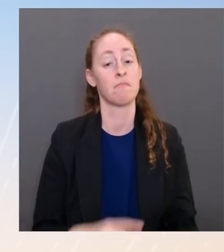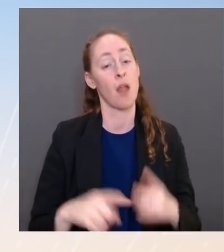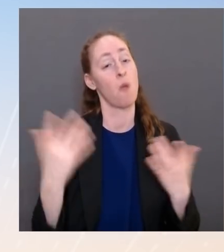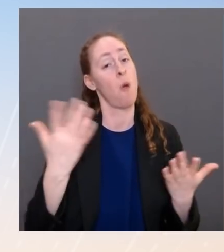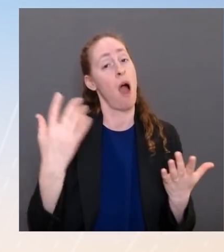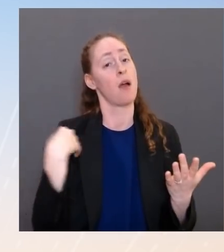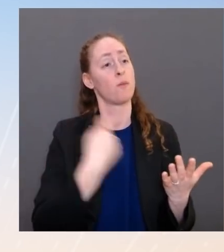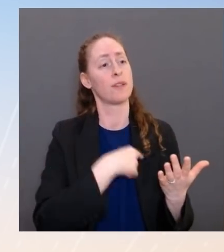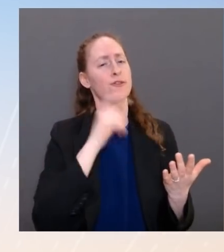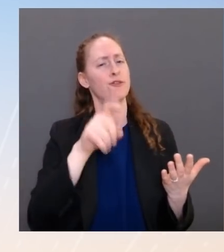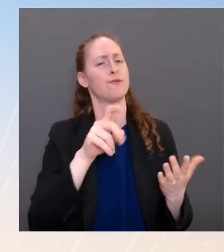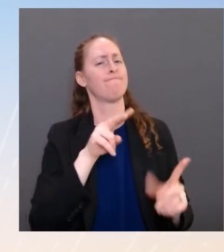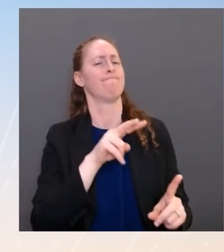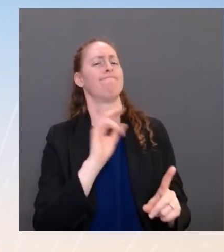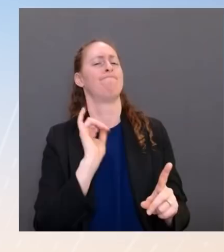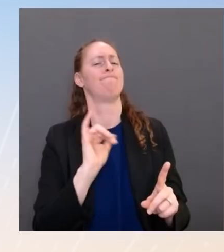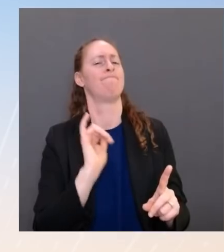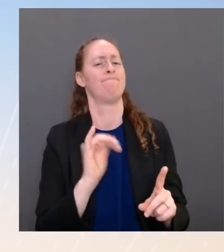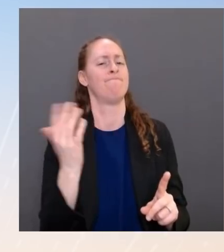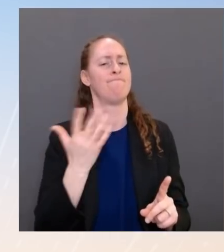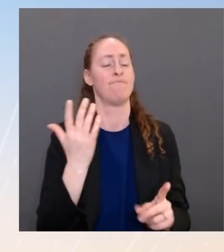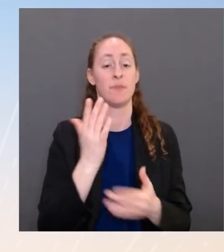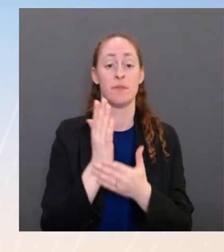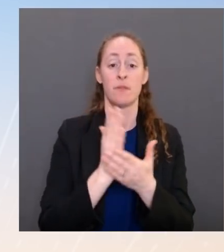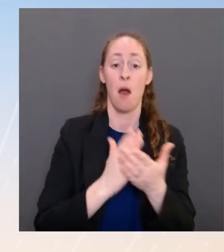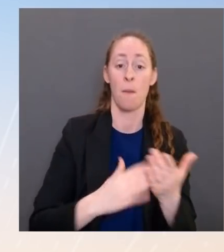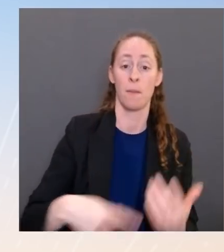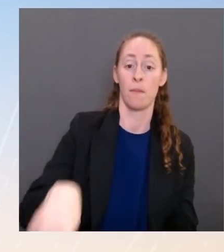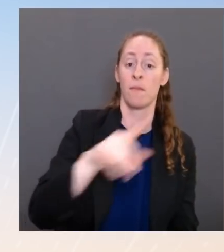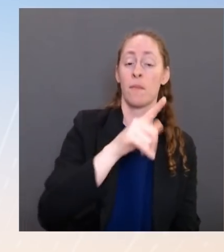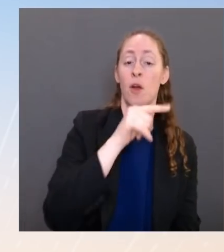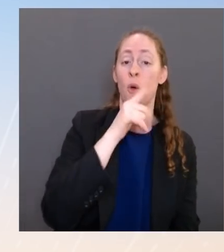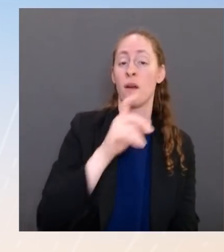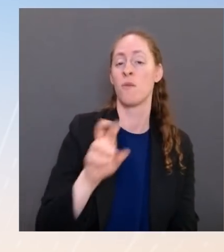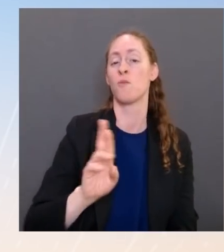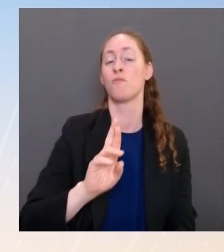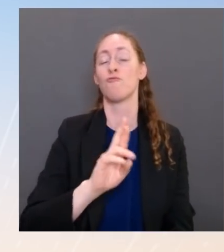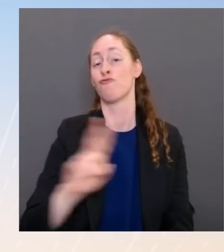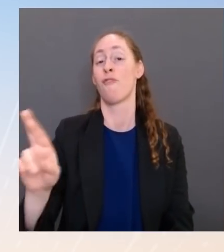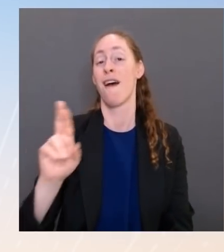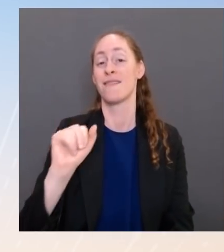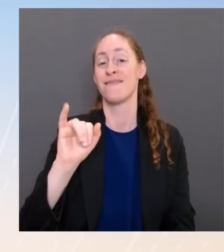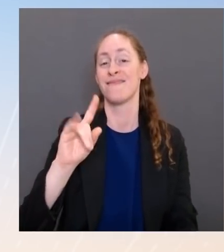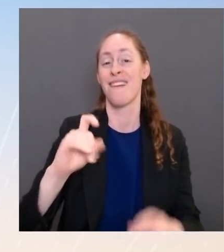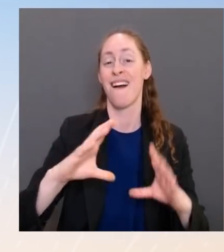while remaining silent for years on protests that have happened outside of the homes of school